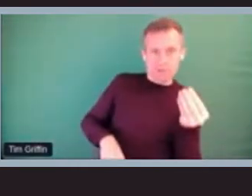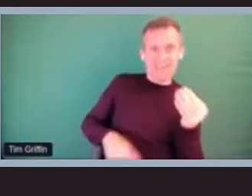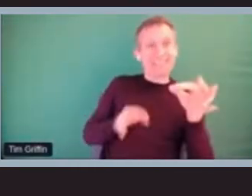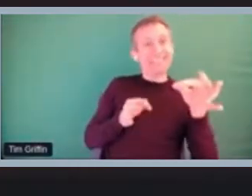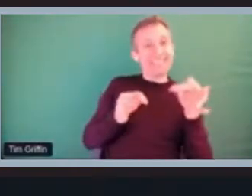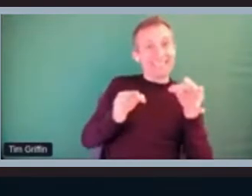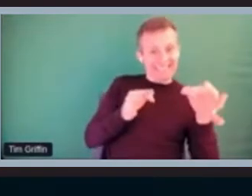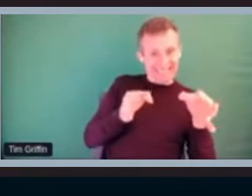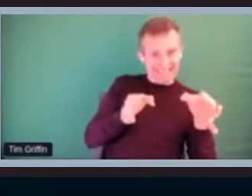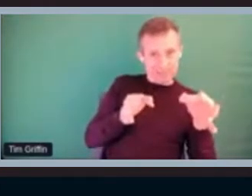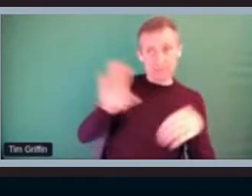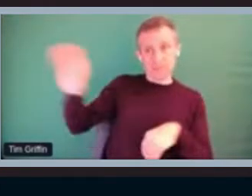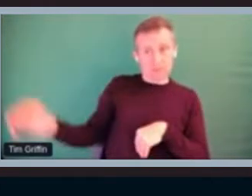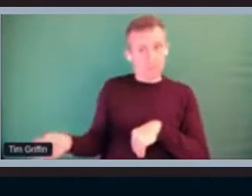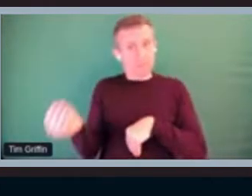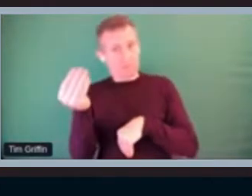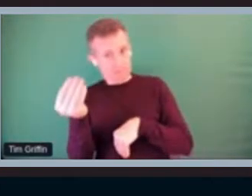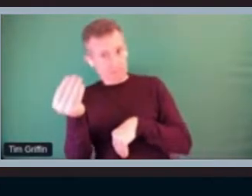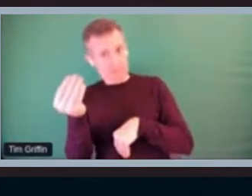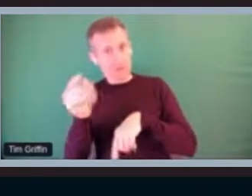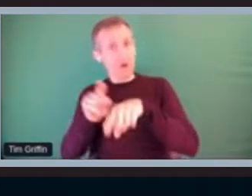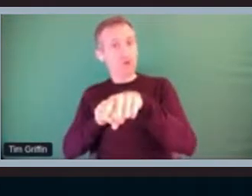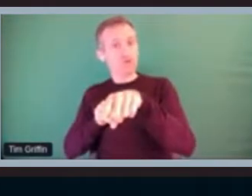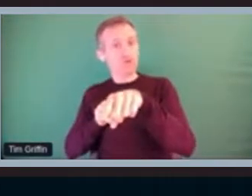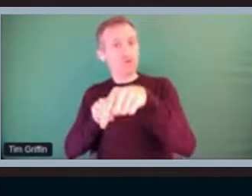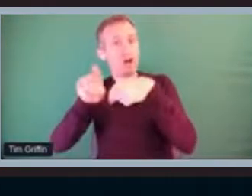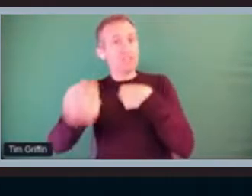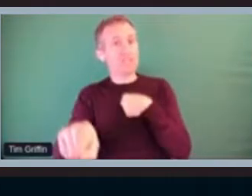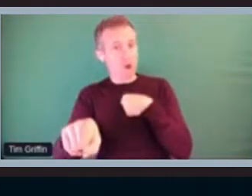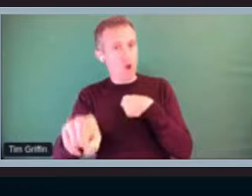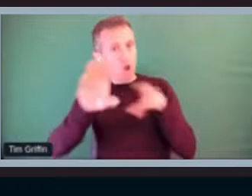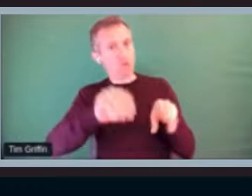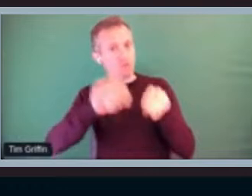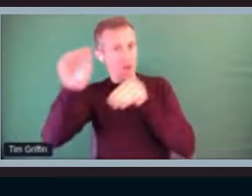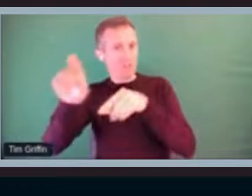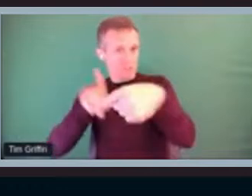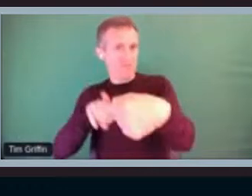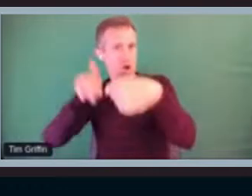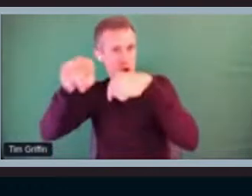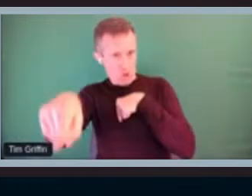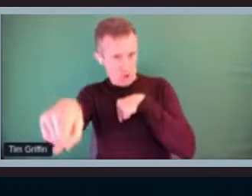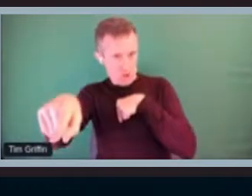To make these images more congruent, I recolour them using my university’s brand, and the